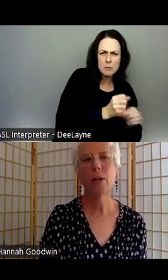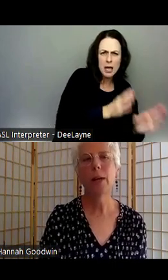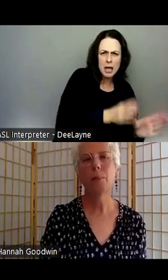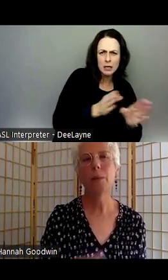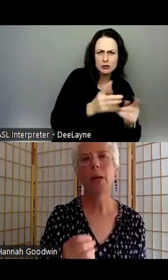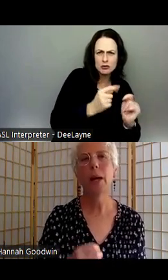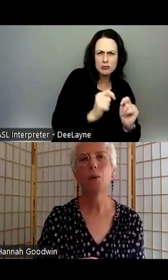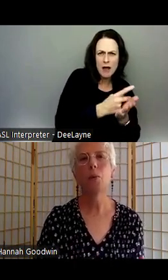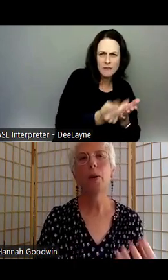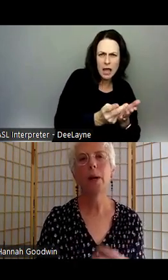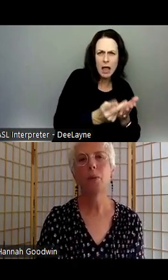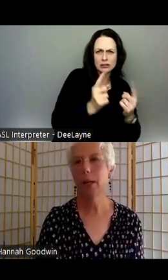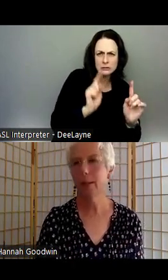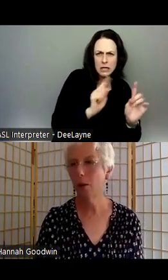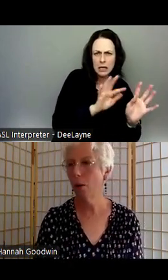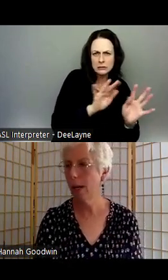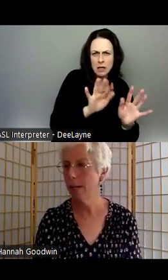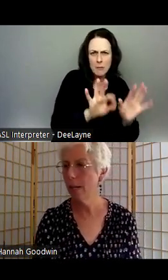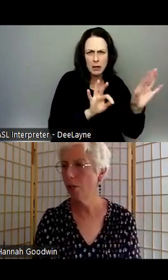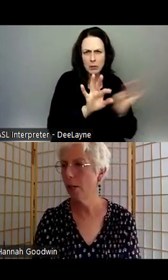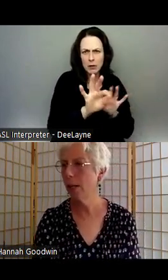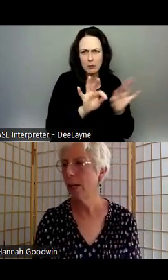So they can pick out what might work at their organization.